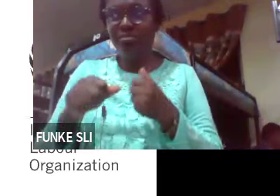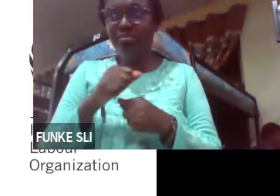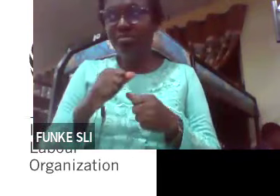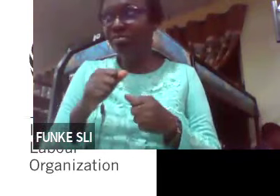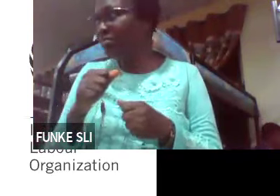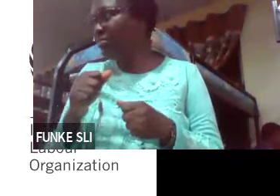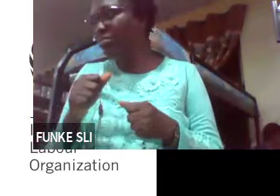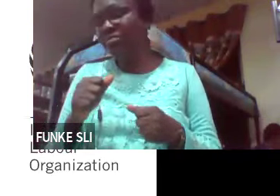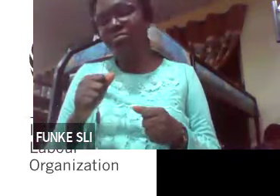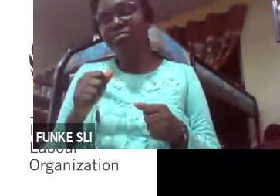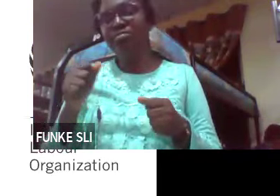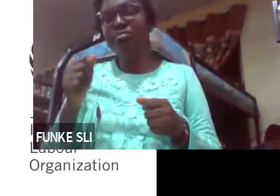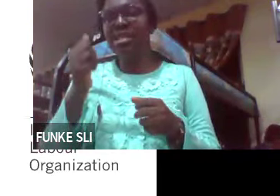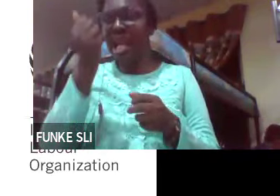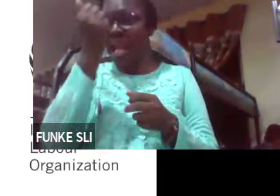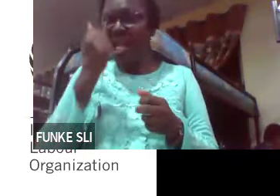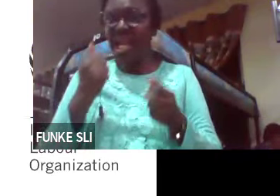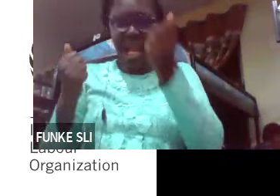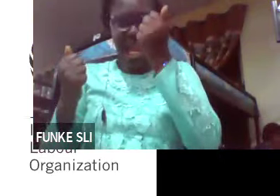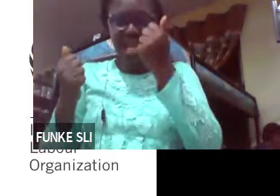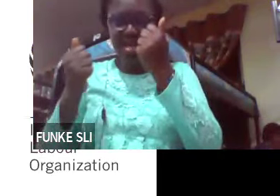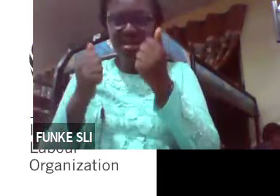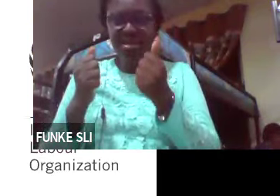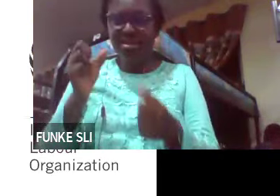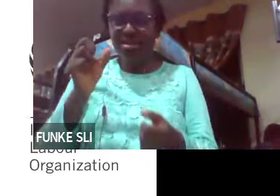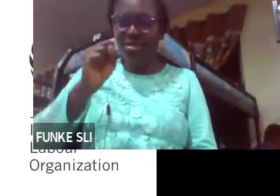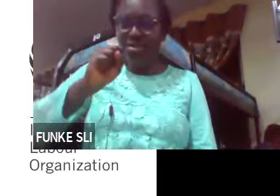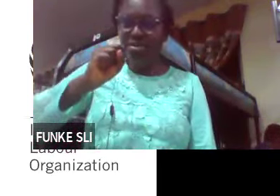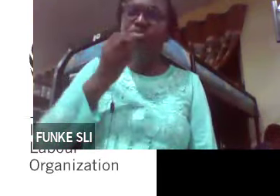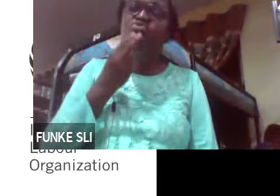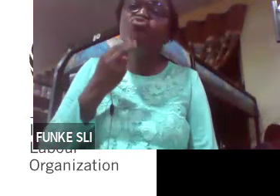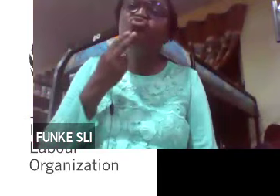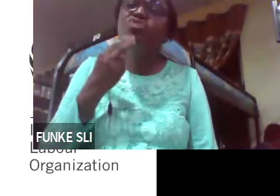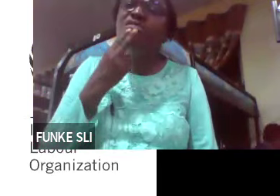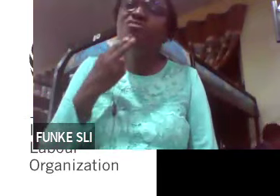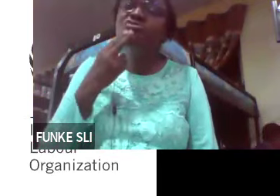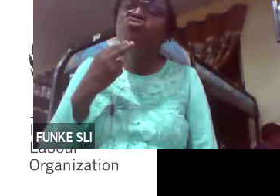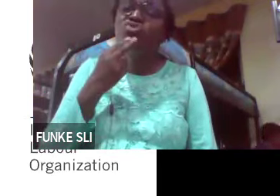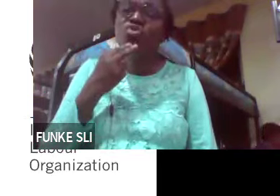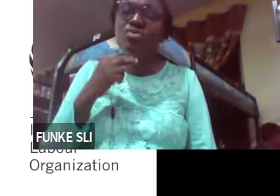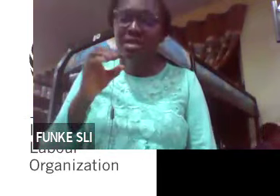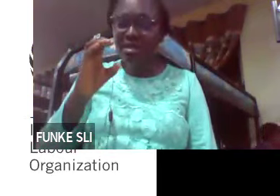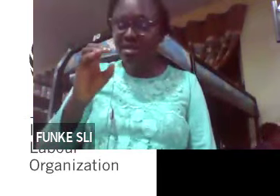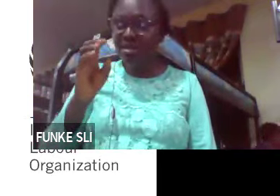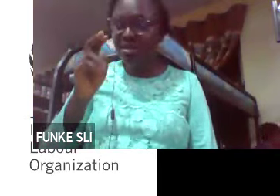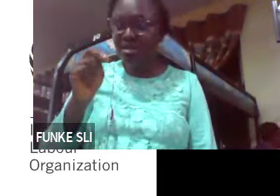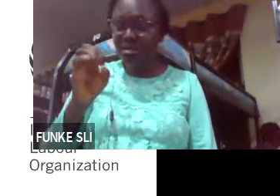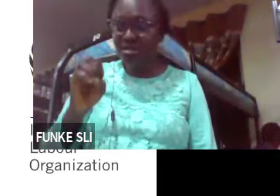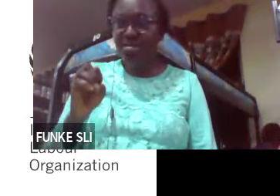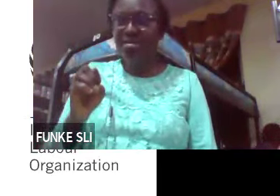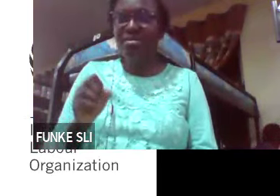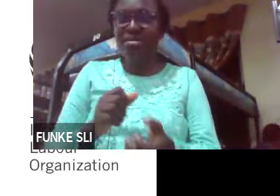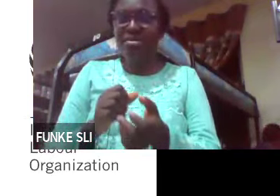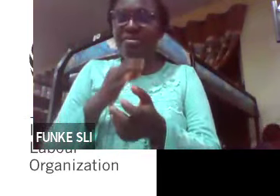Dotun Akinseinde: sugarcane farms around Abuja, heavy sugarcane farms, and I wondered.